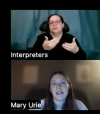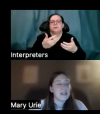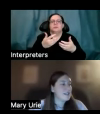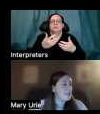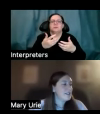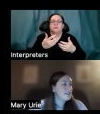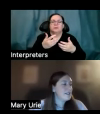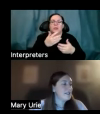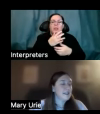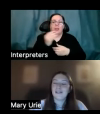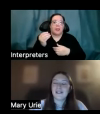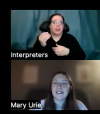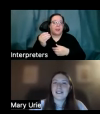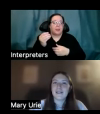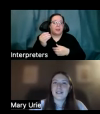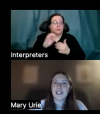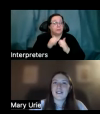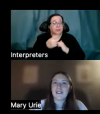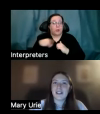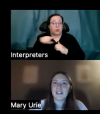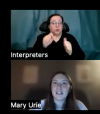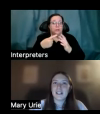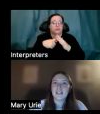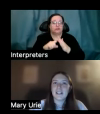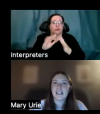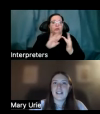And you guys can start reaching out to your legislators and